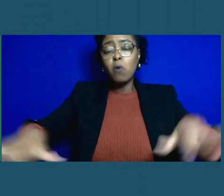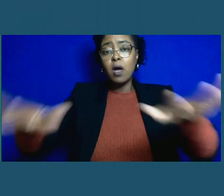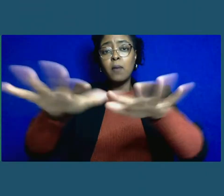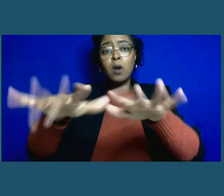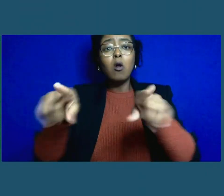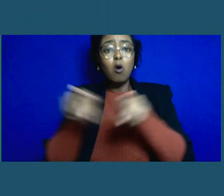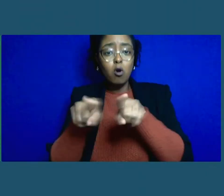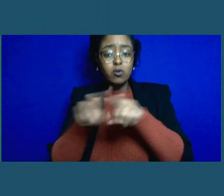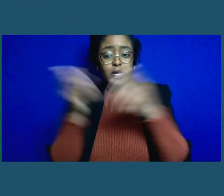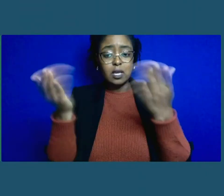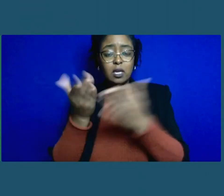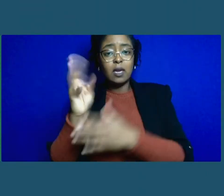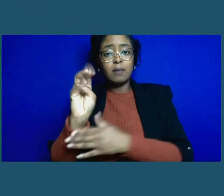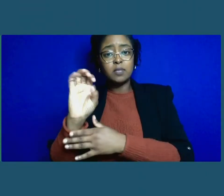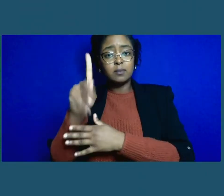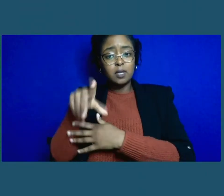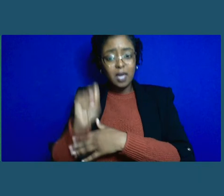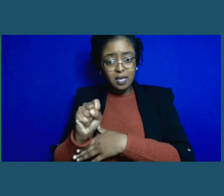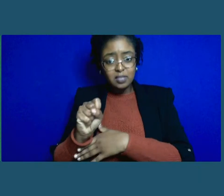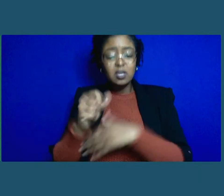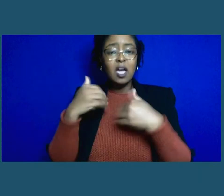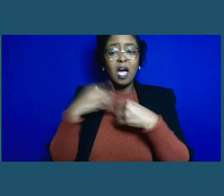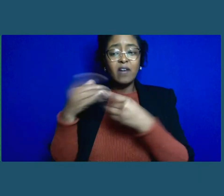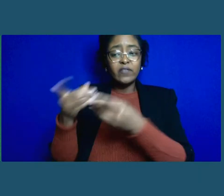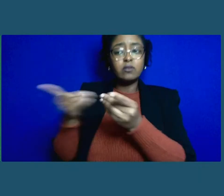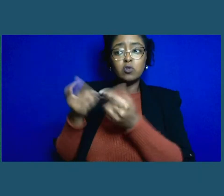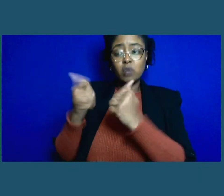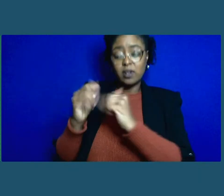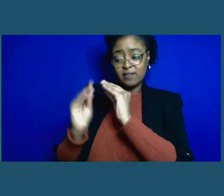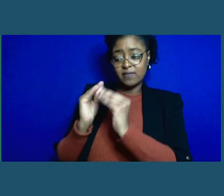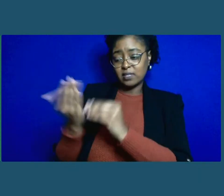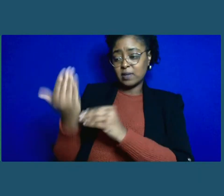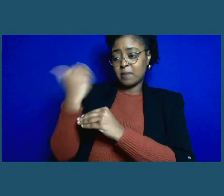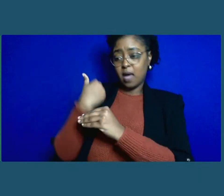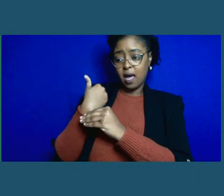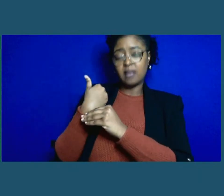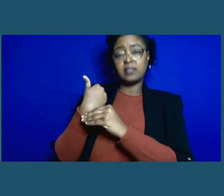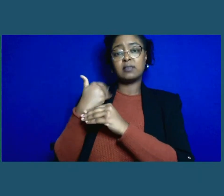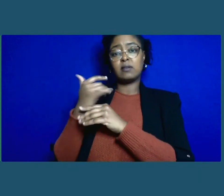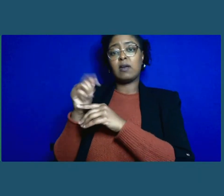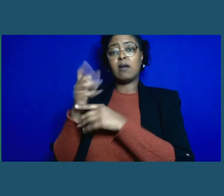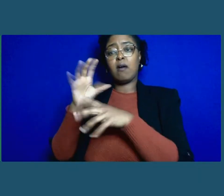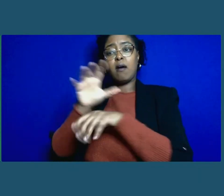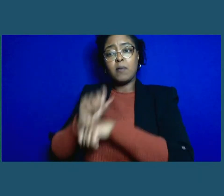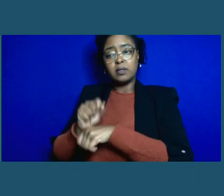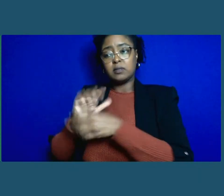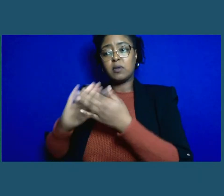here in Montgomery County. Two districts who attempts to fix